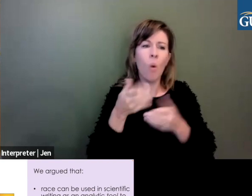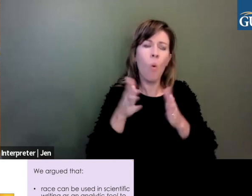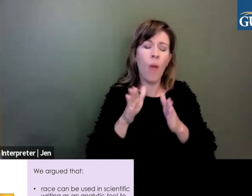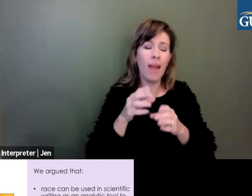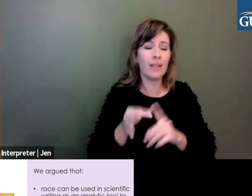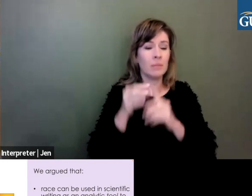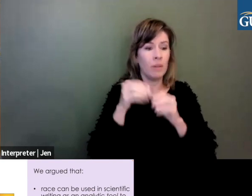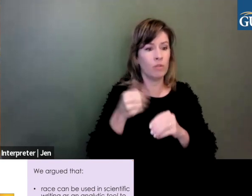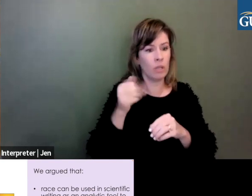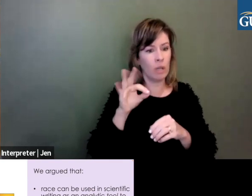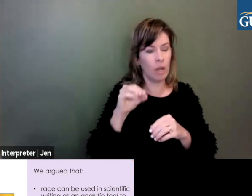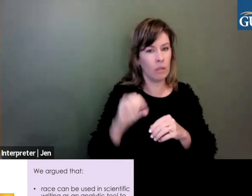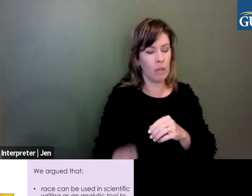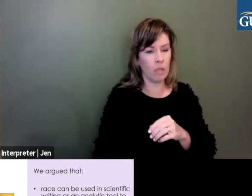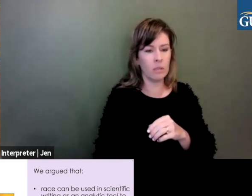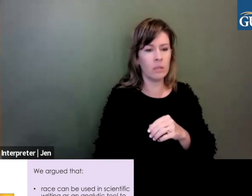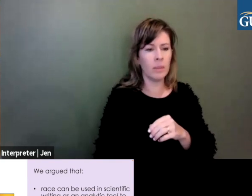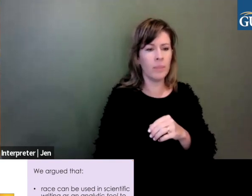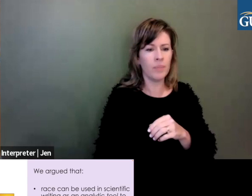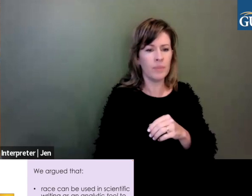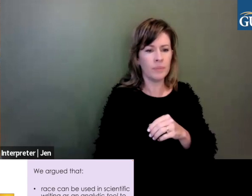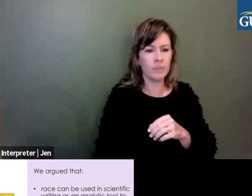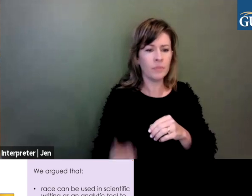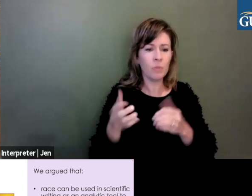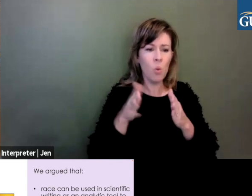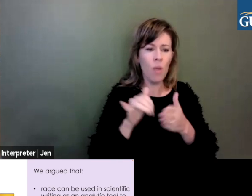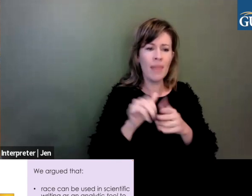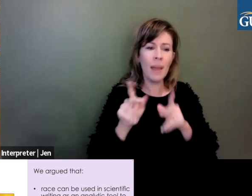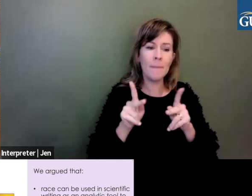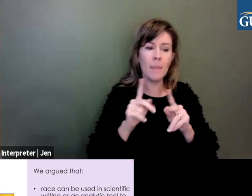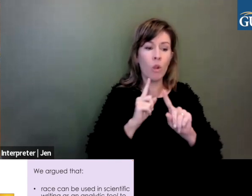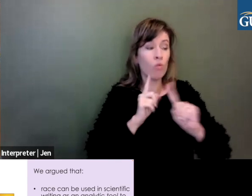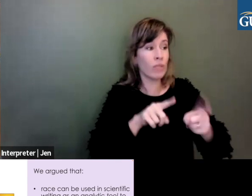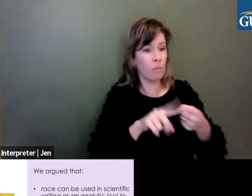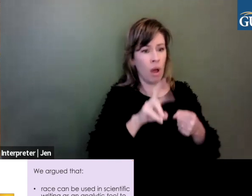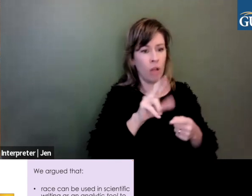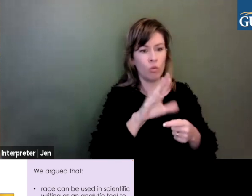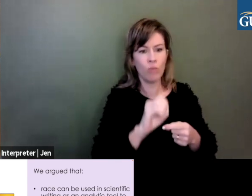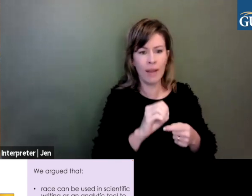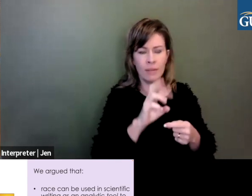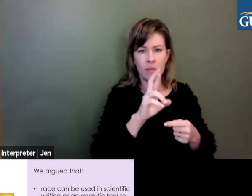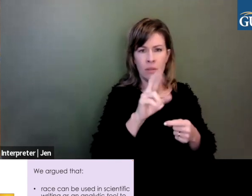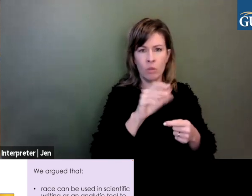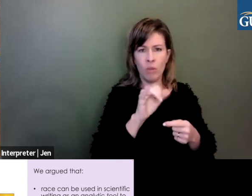1990s, the way in which folks were responding to race and racism was to say things like, I don't care about color, or I